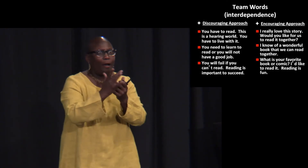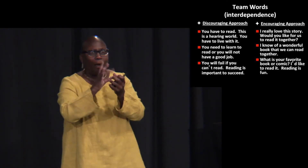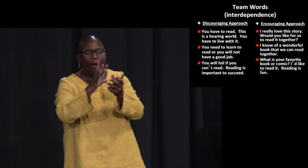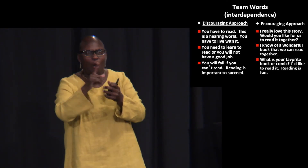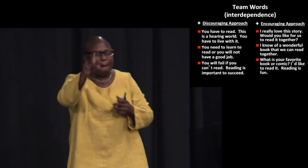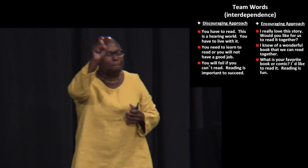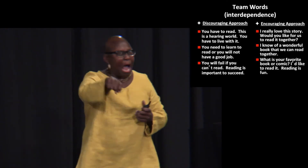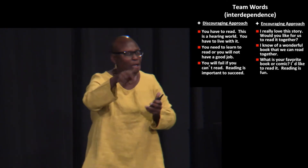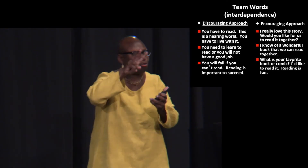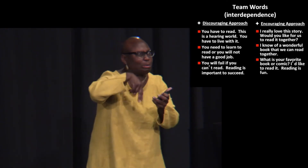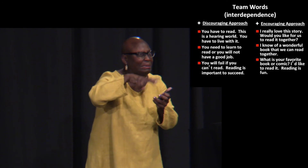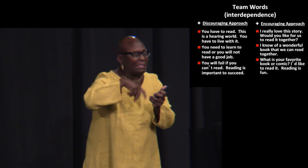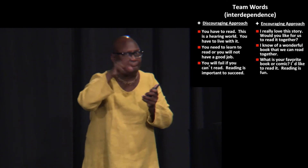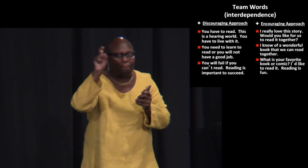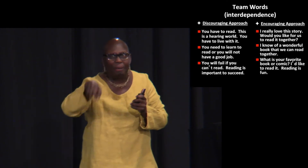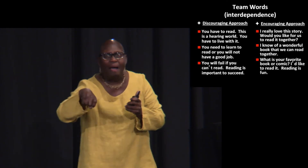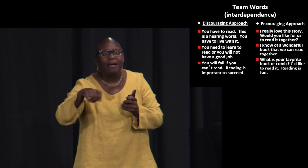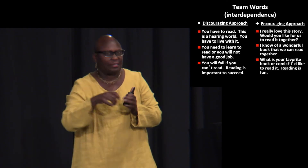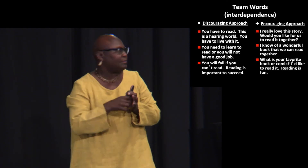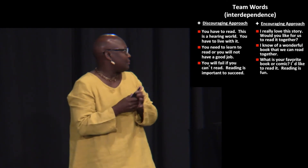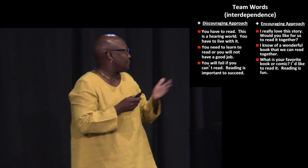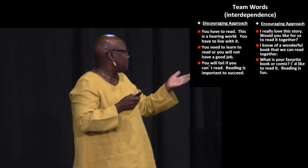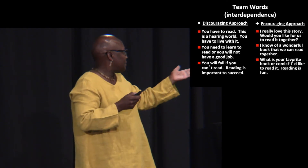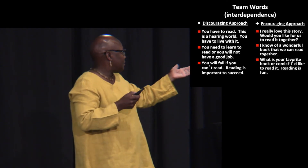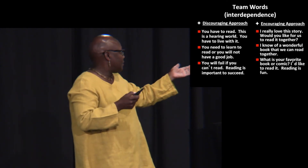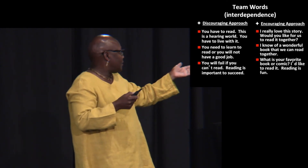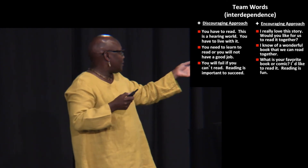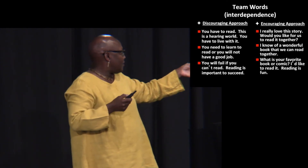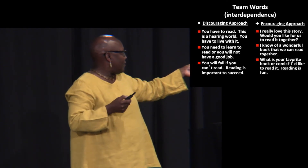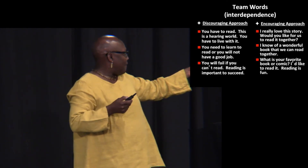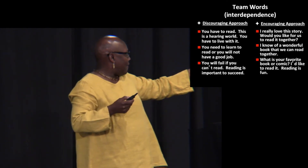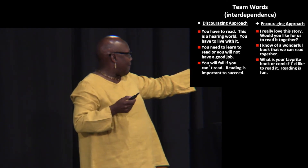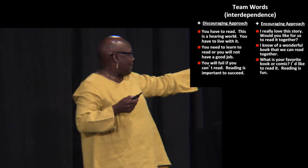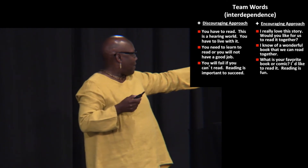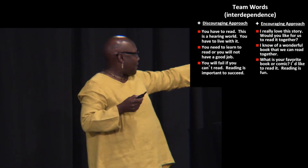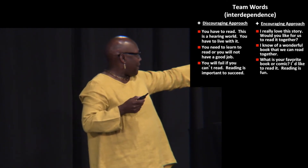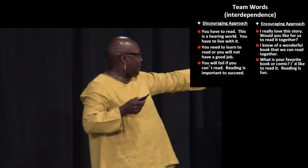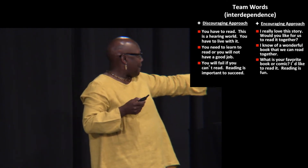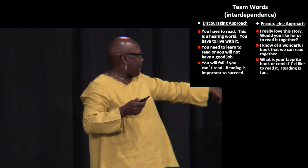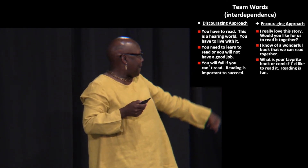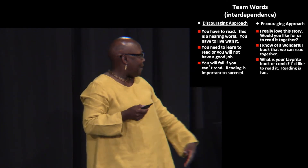the fuss was about. If you love reading, show the students.